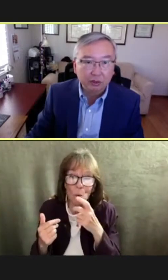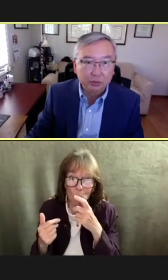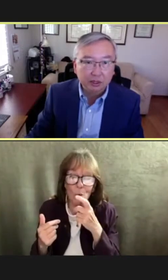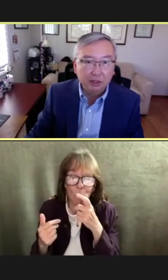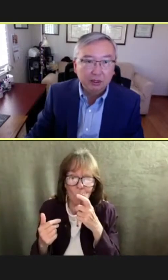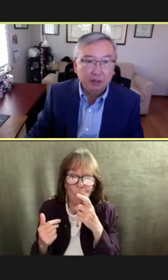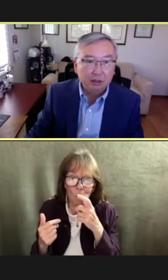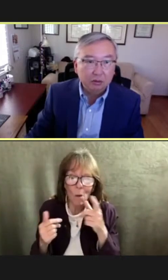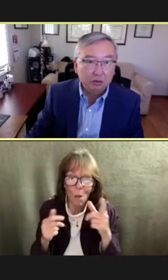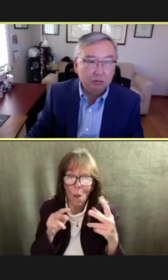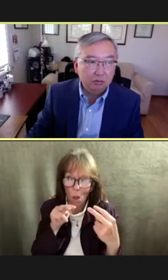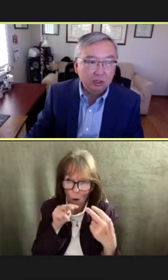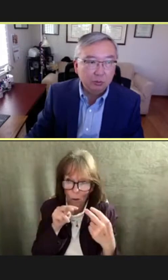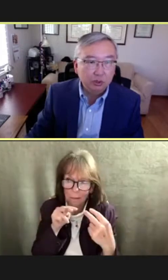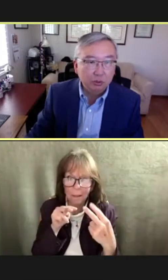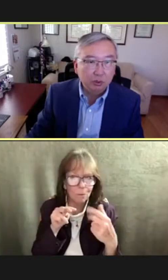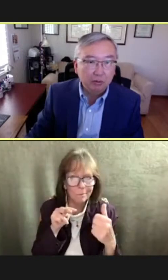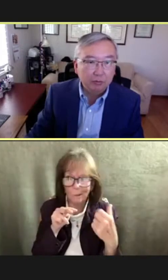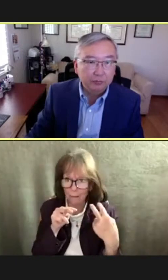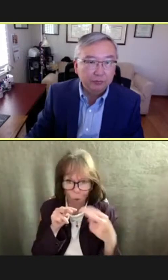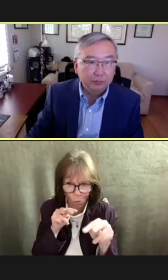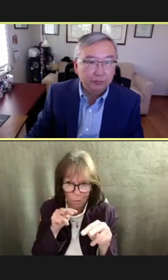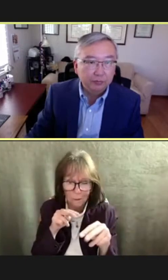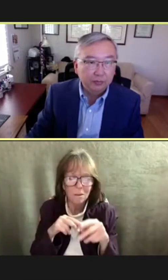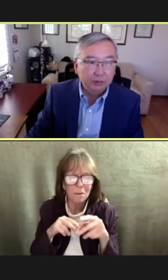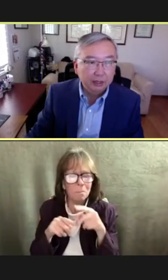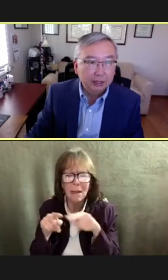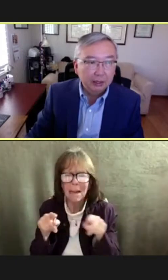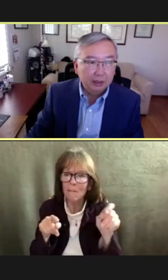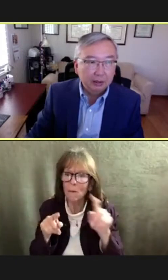all three groups did pretty well.